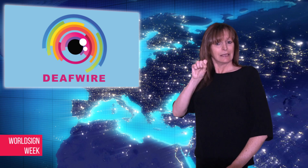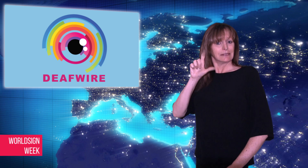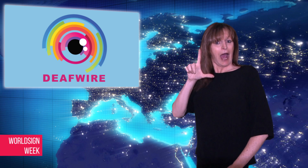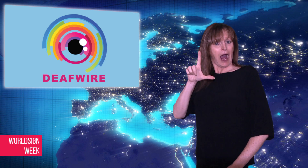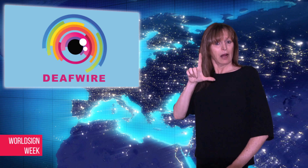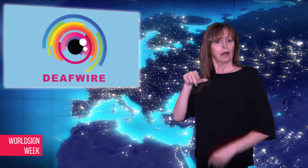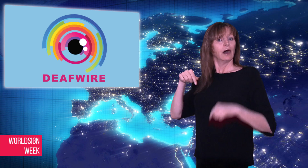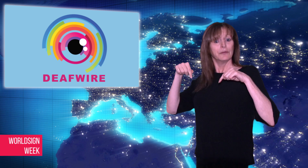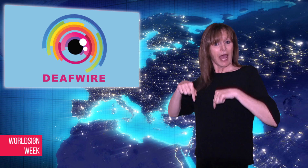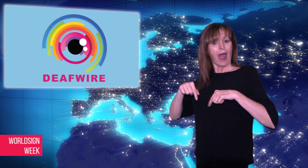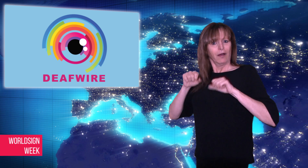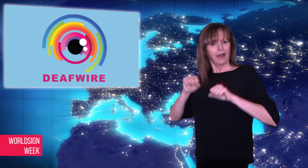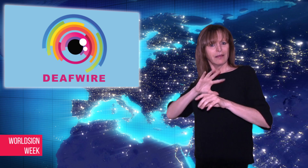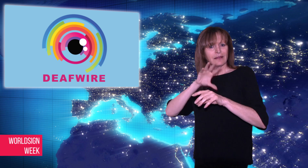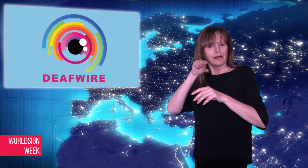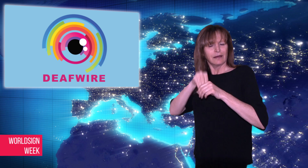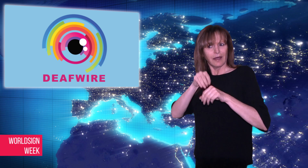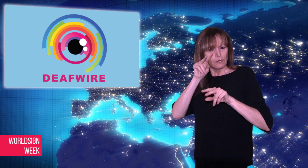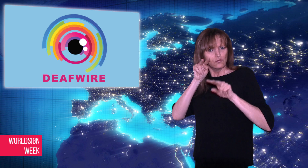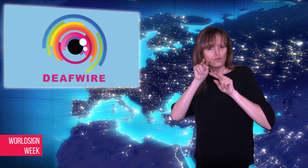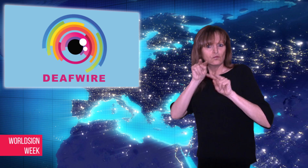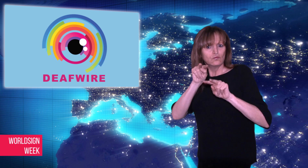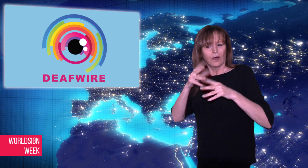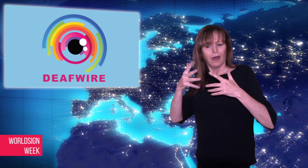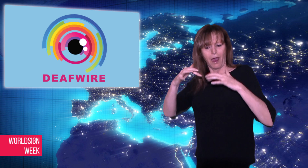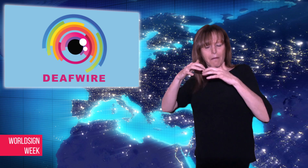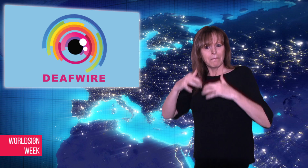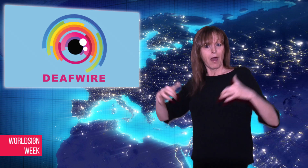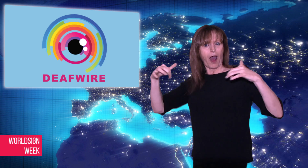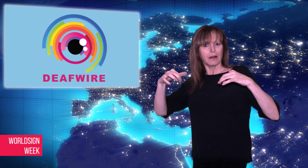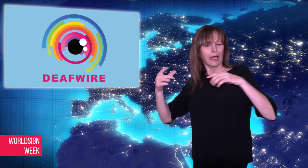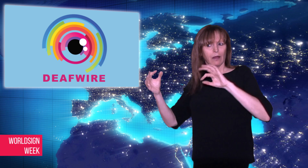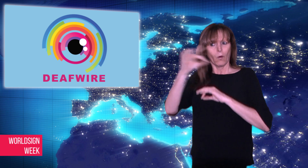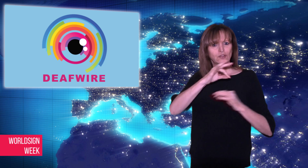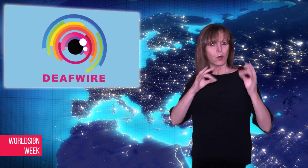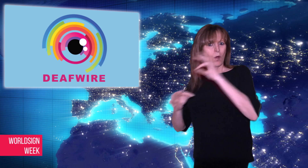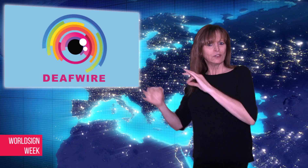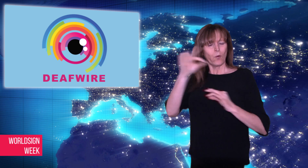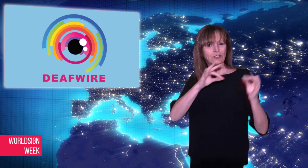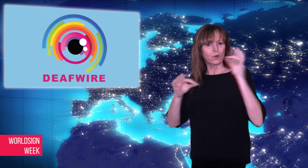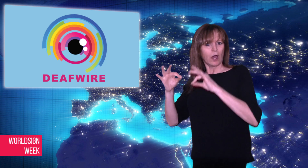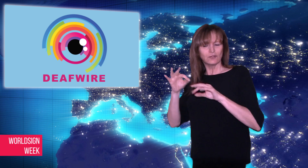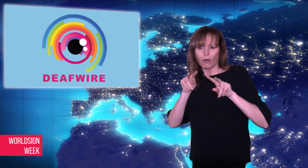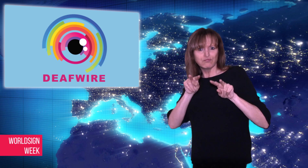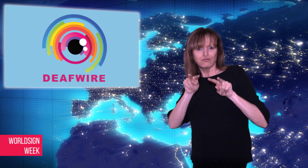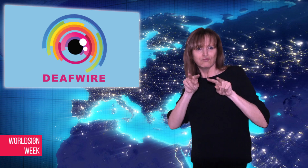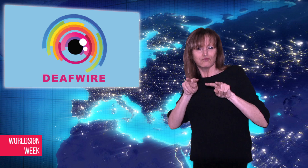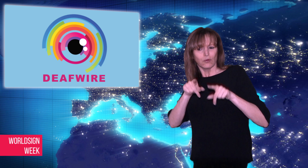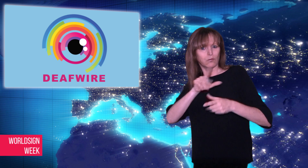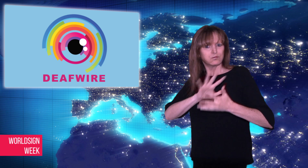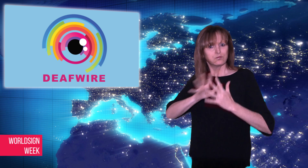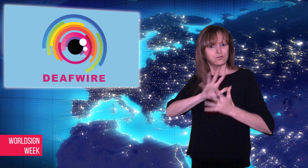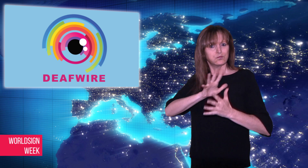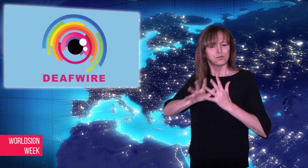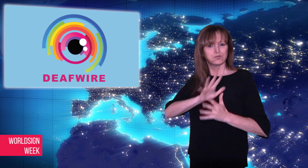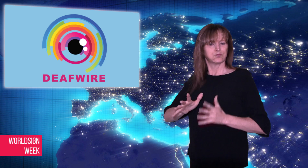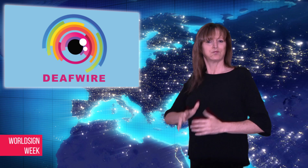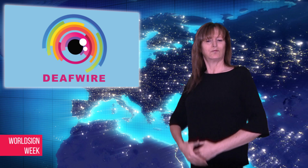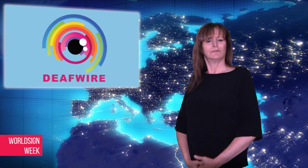fully in Parliamentary affairs.